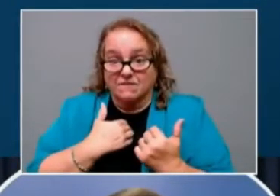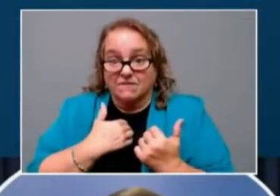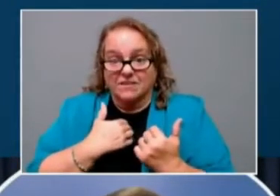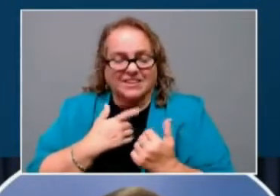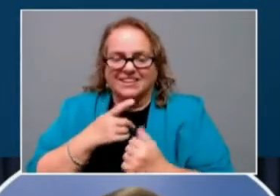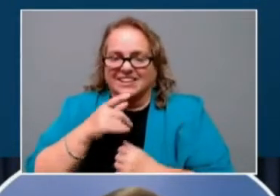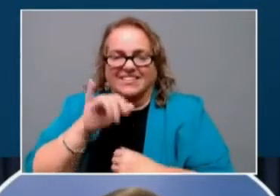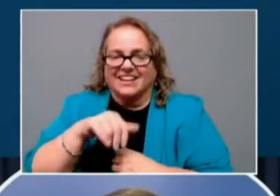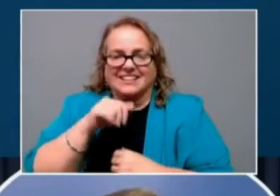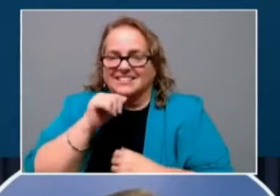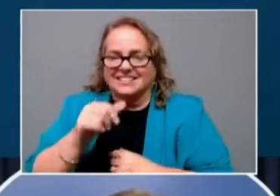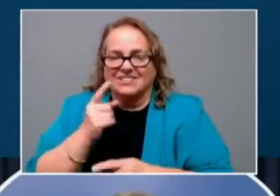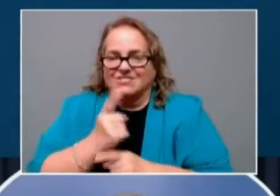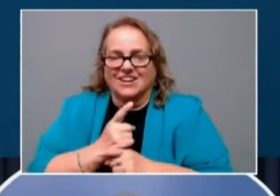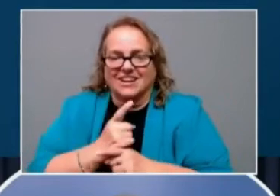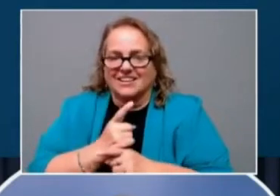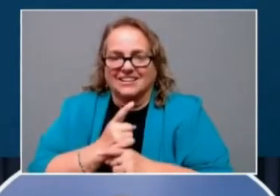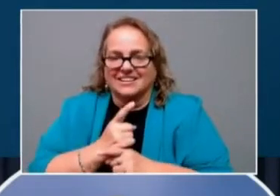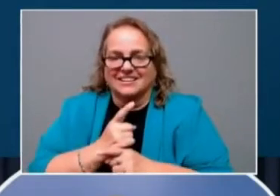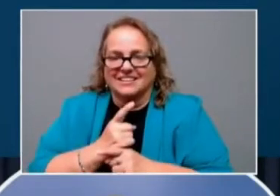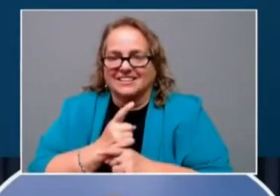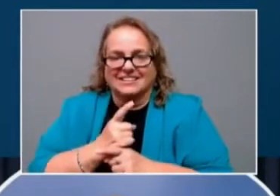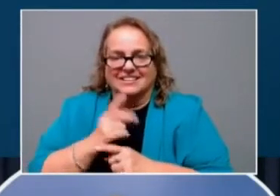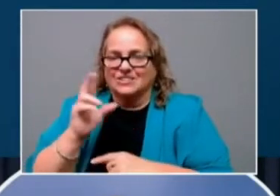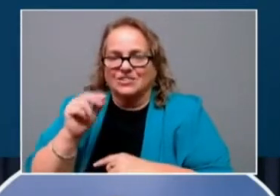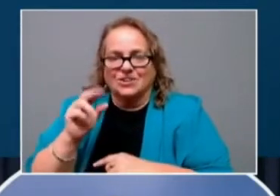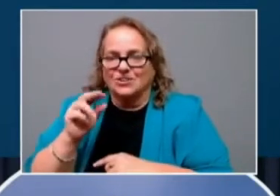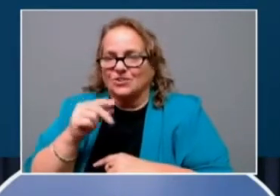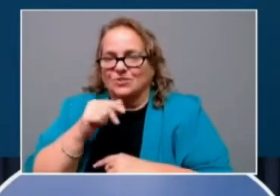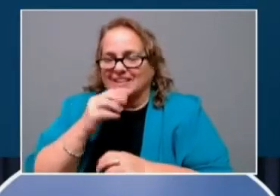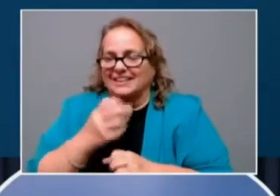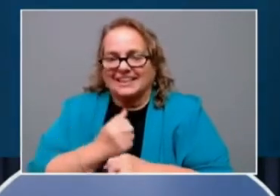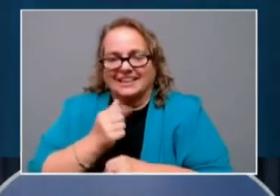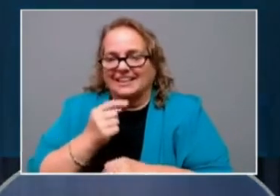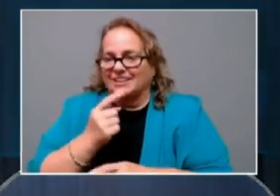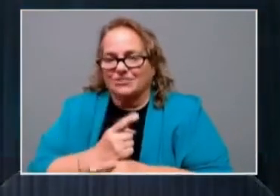we didn't get this this slide right, Let me go through it as we have it here.